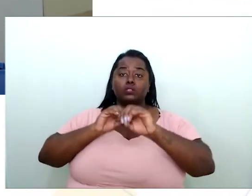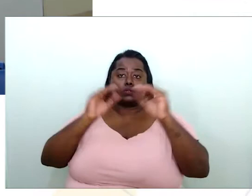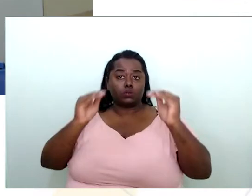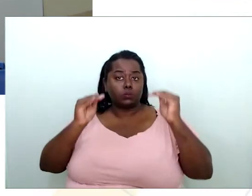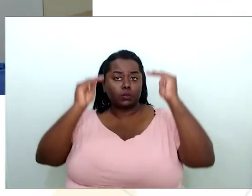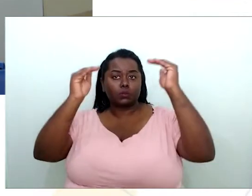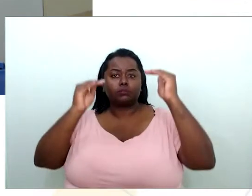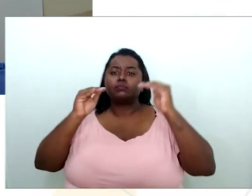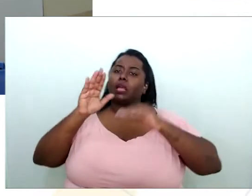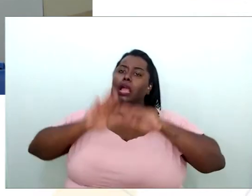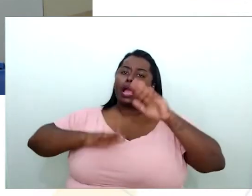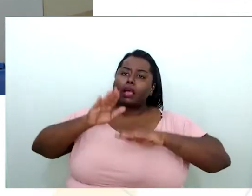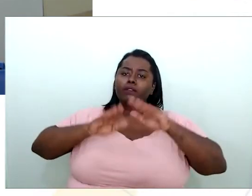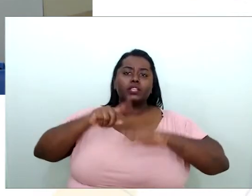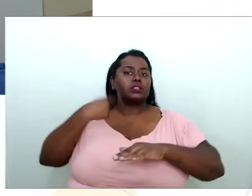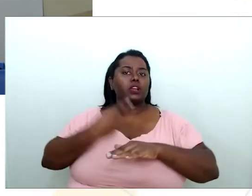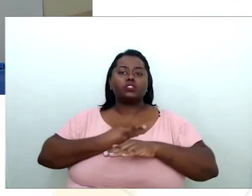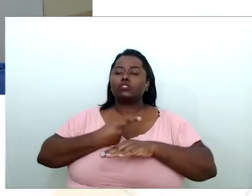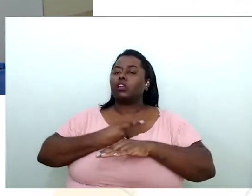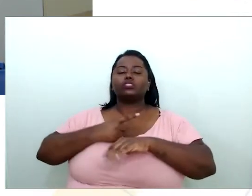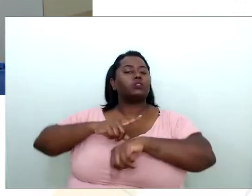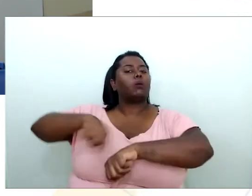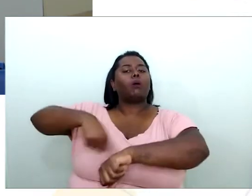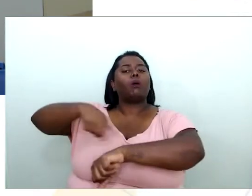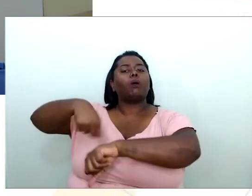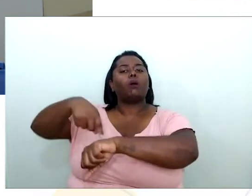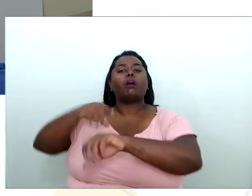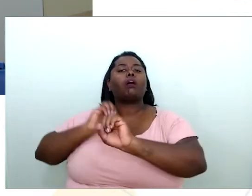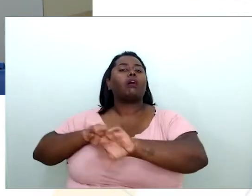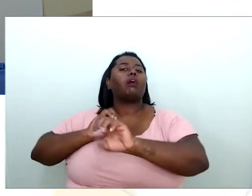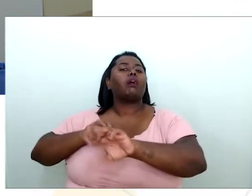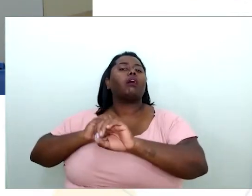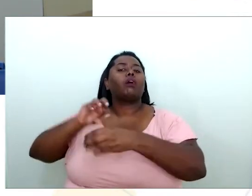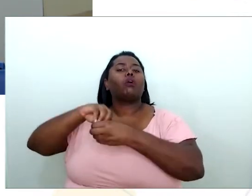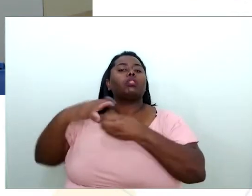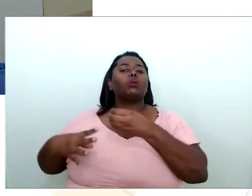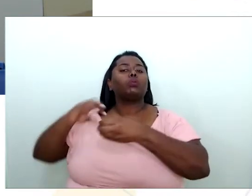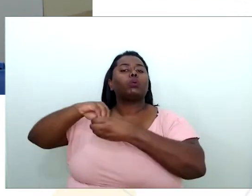oftentimes we spend our time teaching people what is in the content what is in